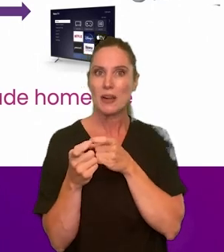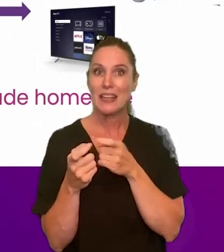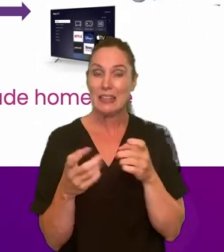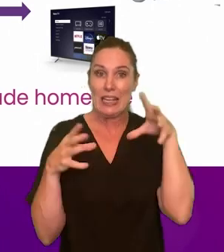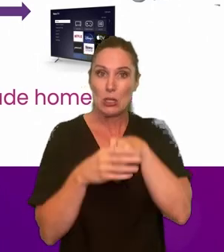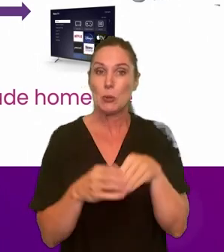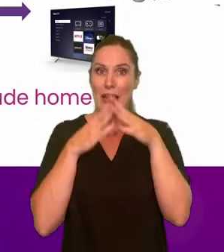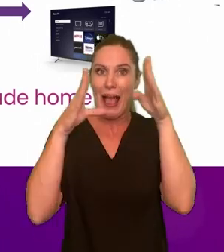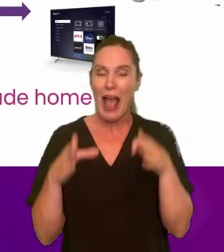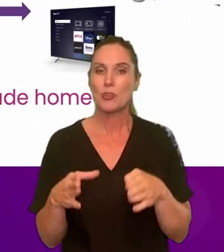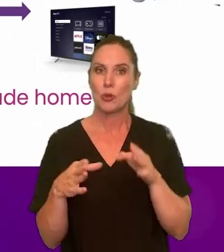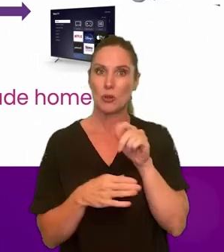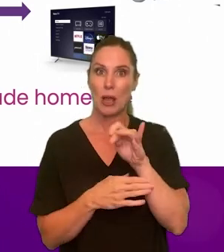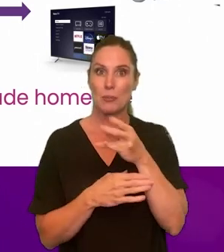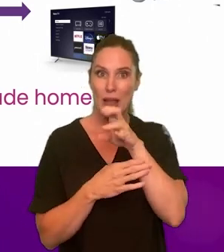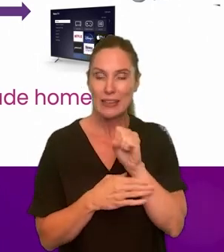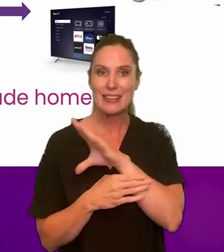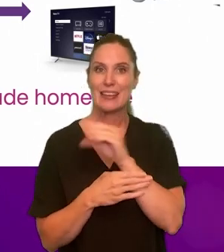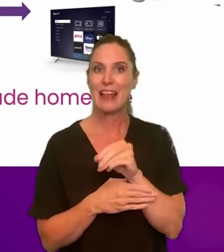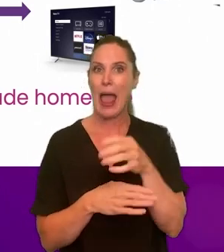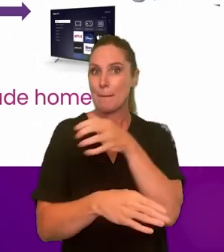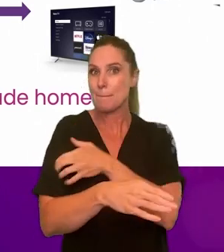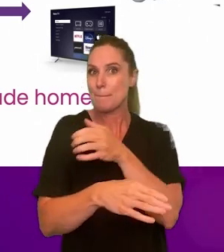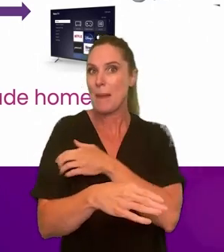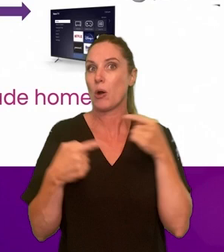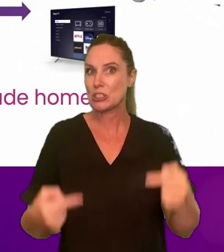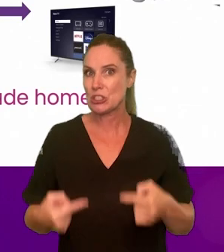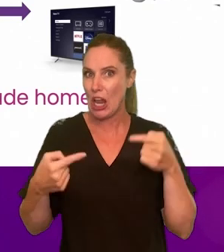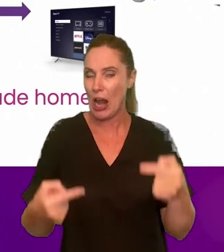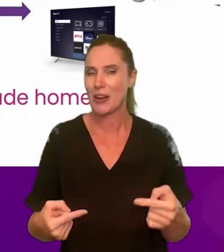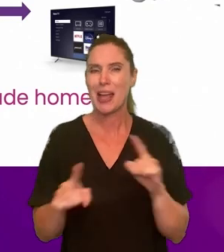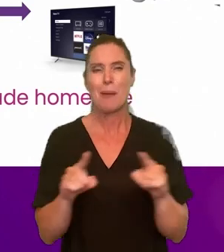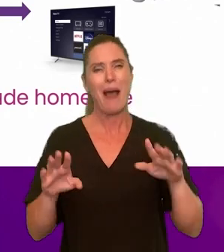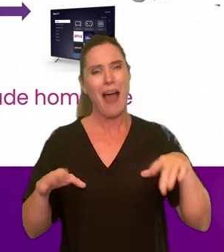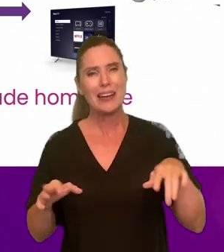However, BCIs and their applications are not yet readily available to the end-users like Claire